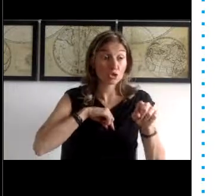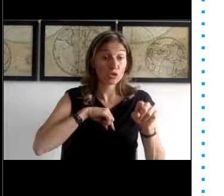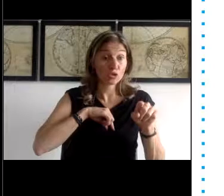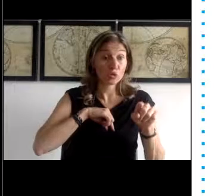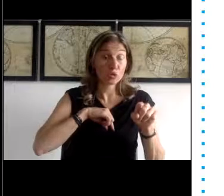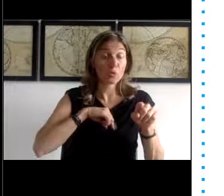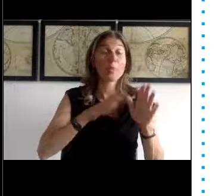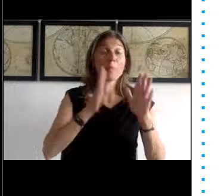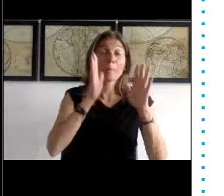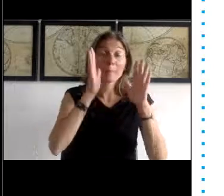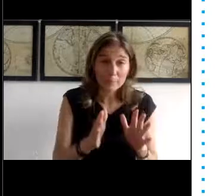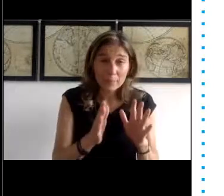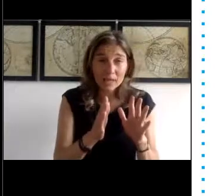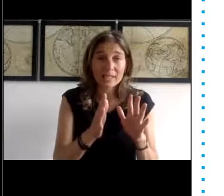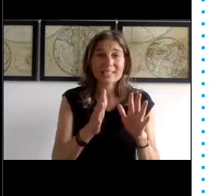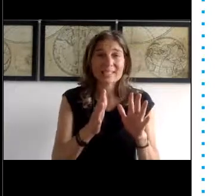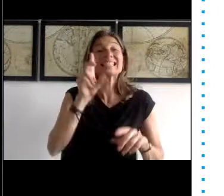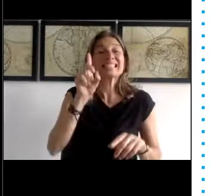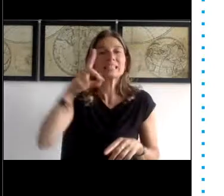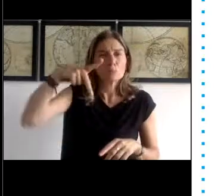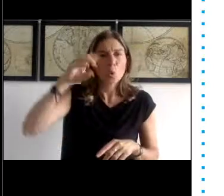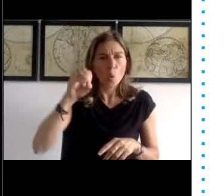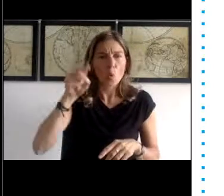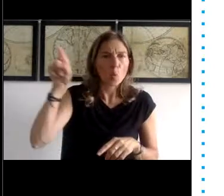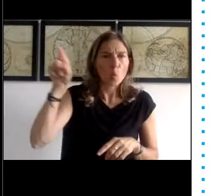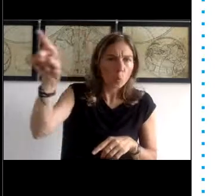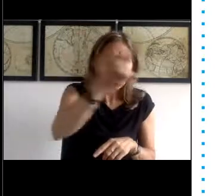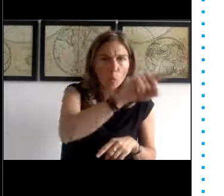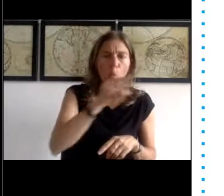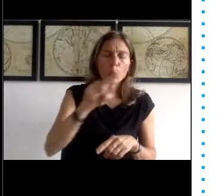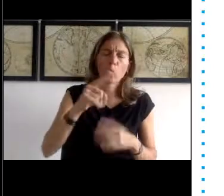in the UK there is no organisation providing free personal assistance.